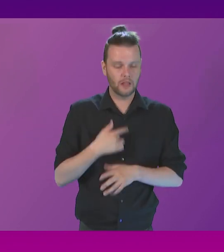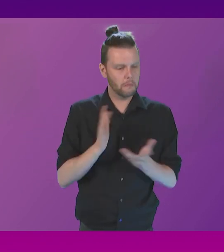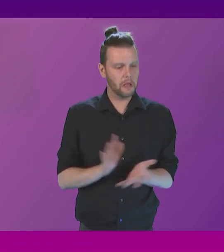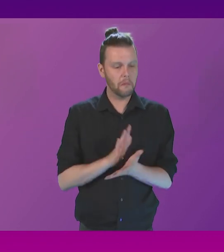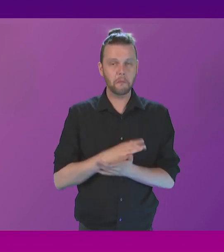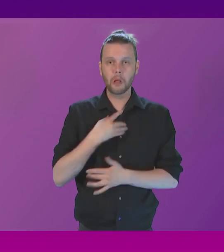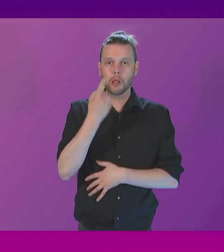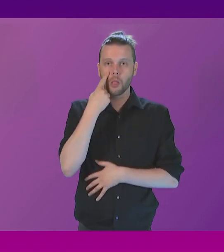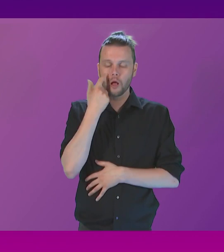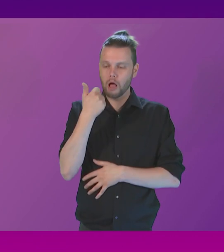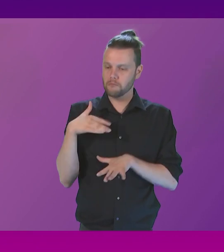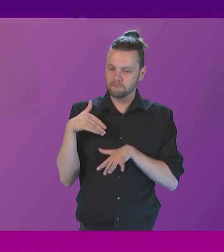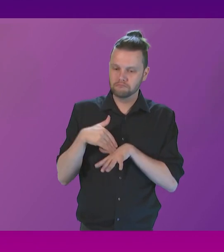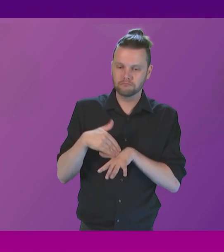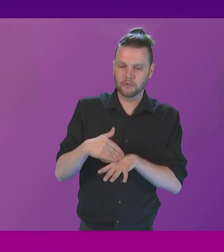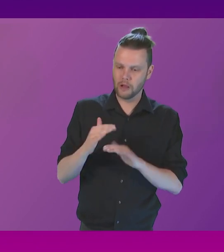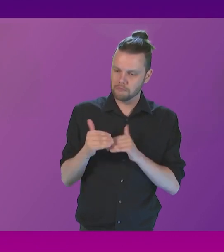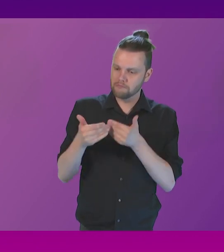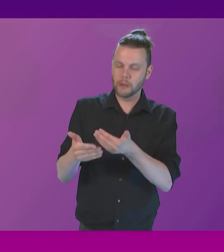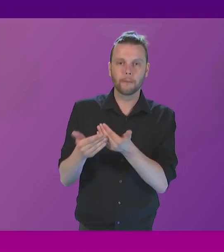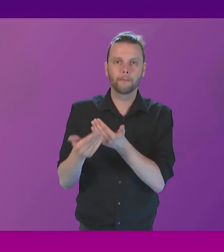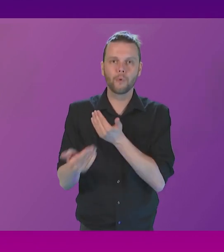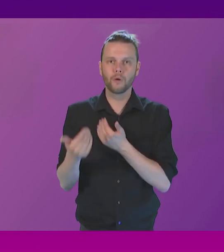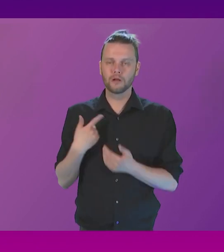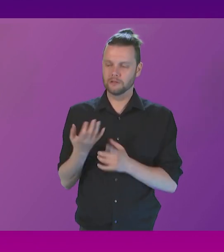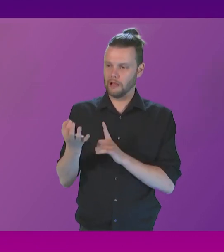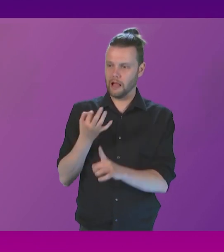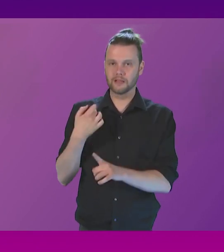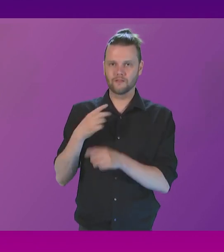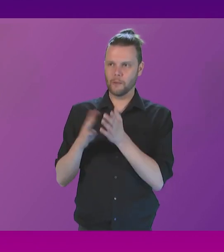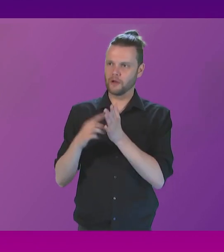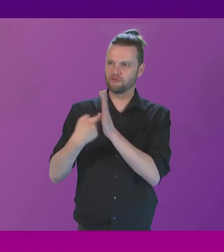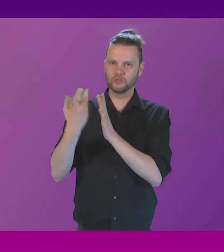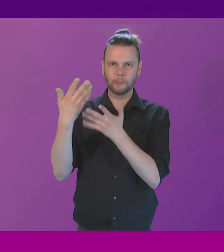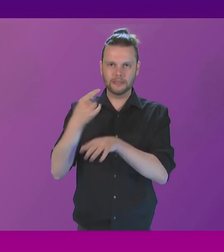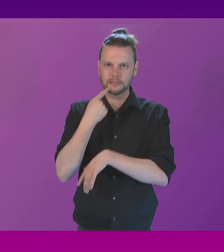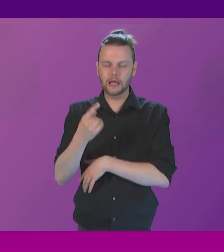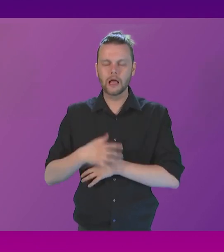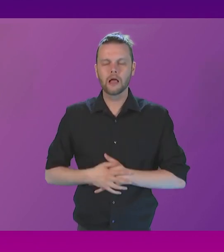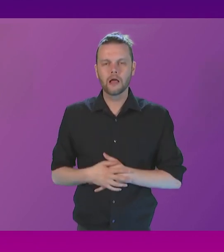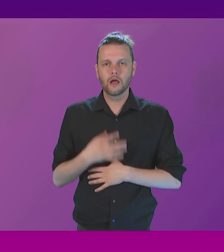at how we can give further effect to Mark Ruskell’s ask. We have a good record when